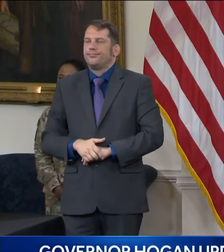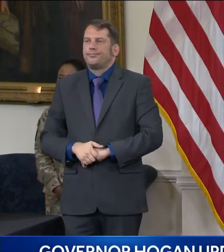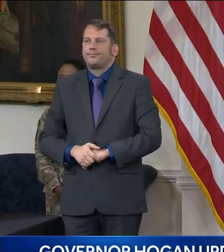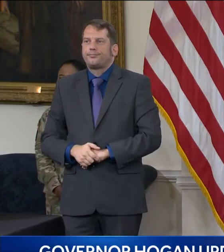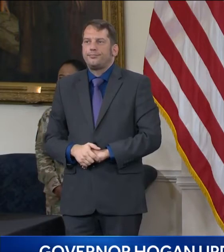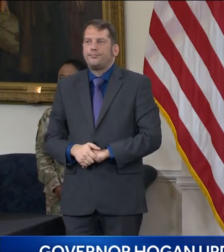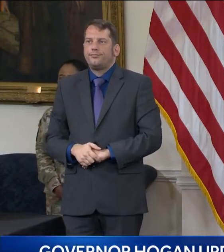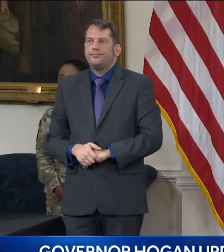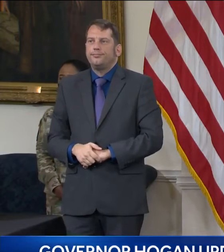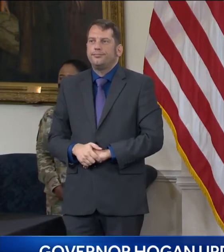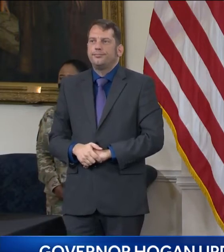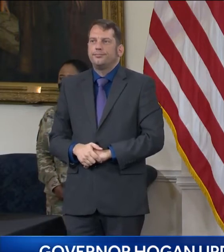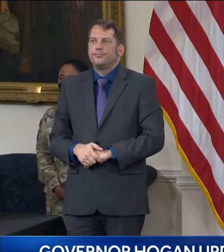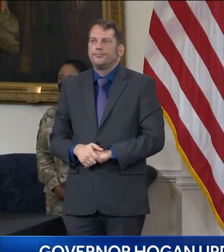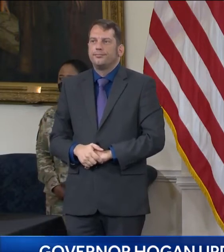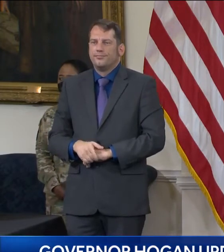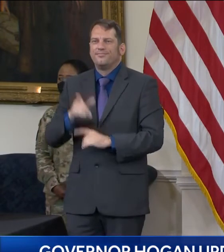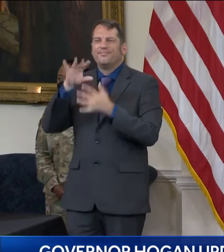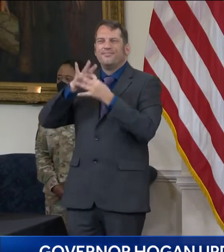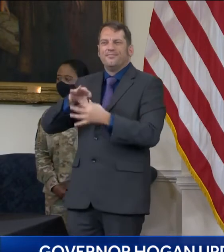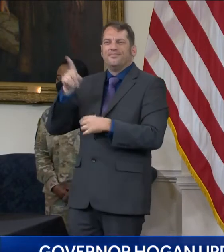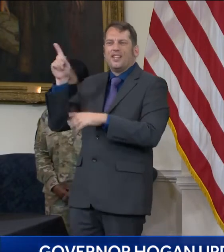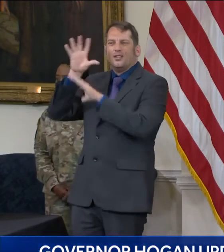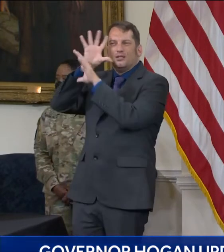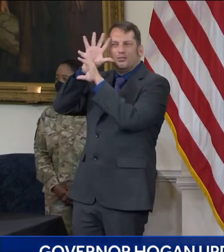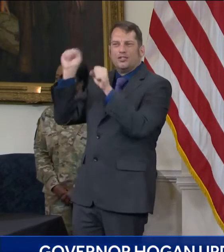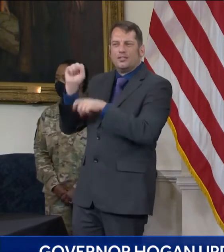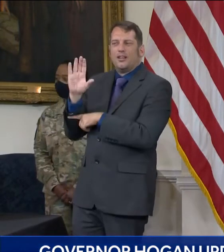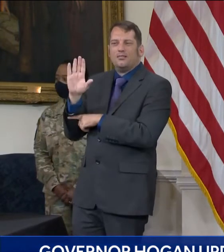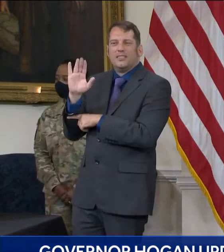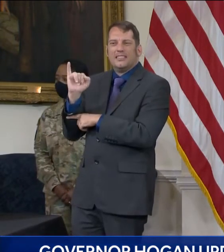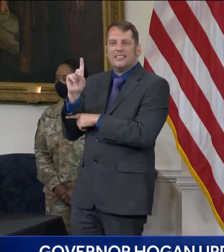START COMING DOWN THE OTHER SIDE.